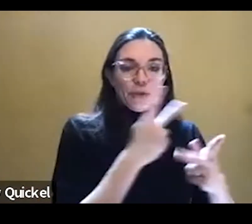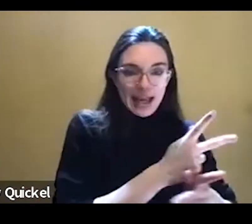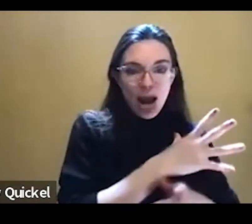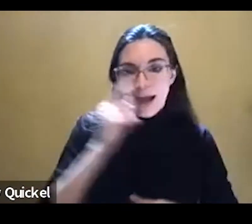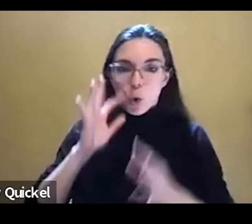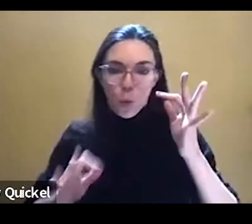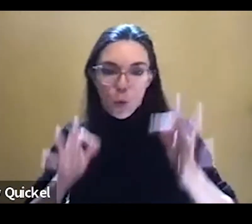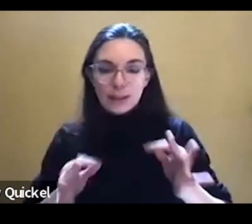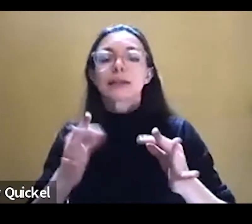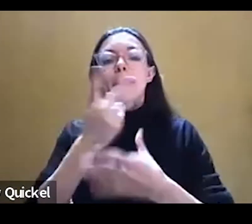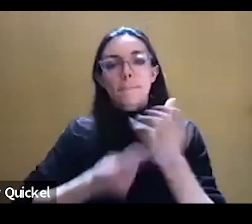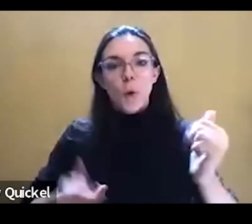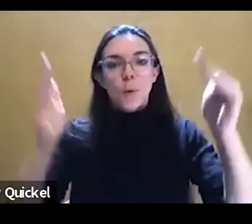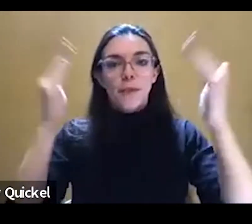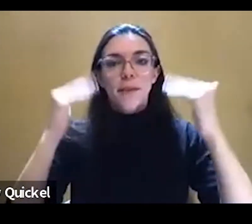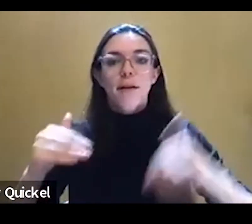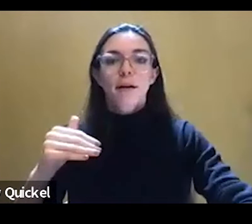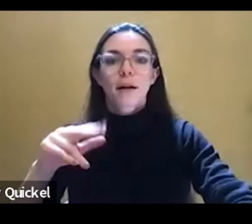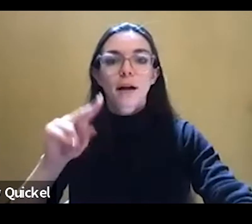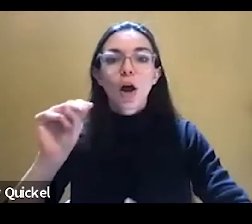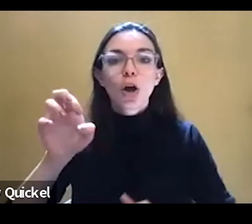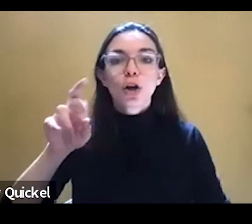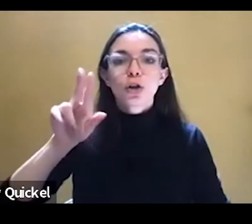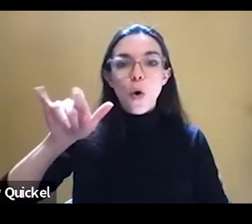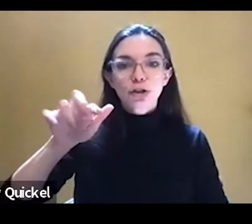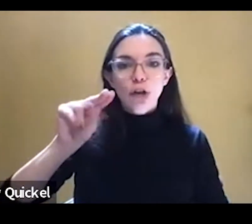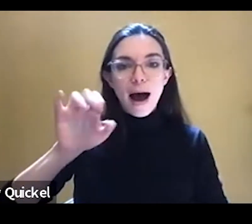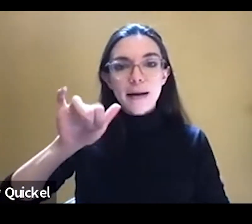Noorjahan Ahmad is a critical but late edition to